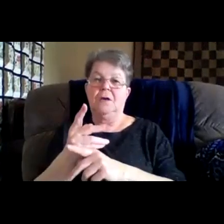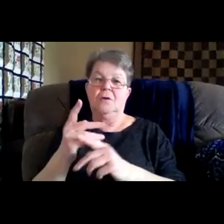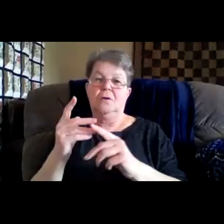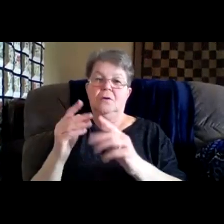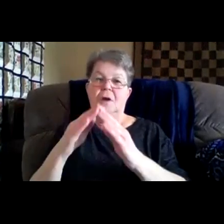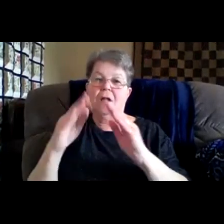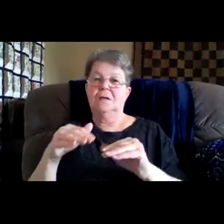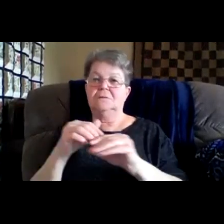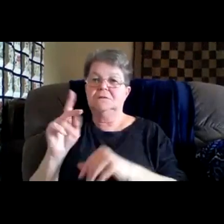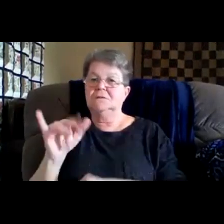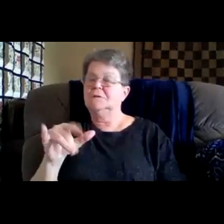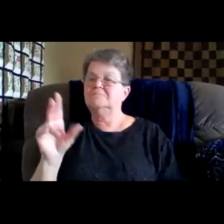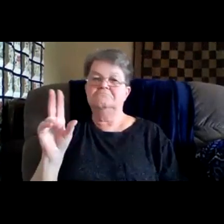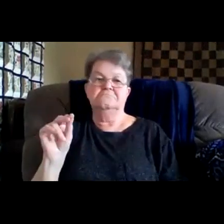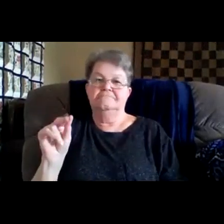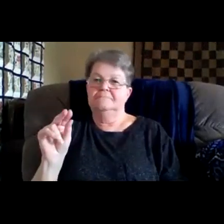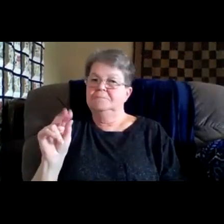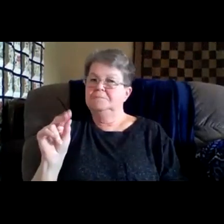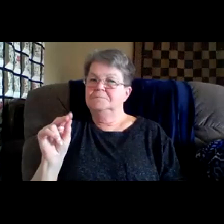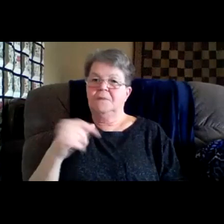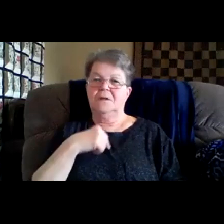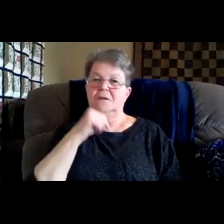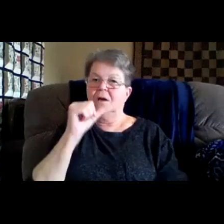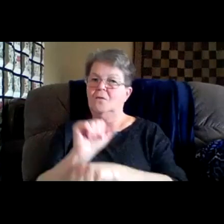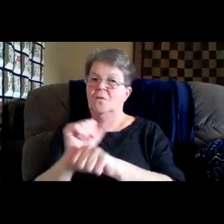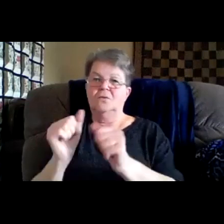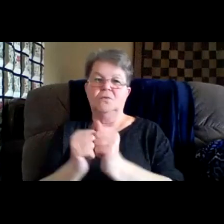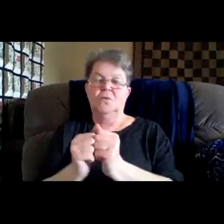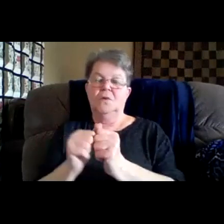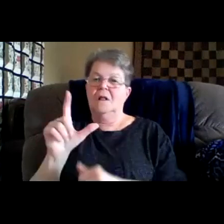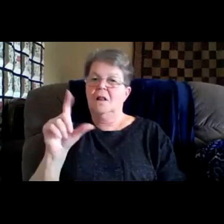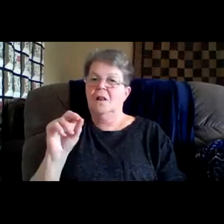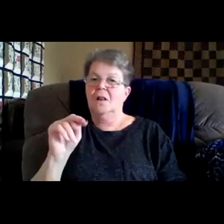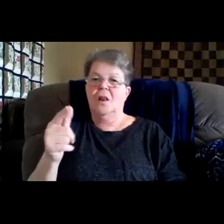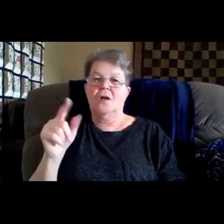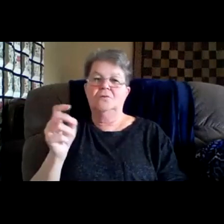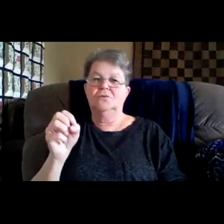[Laura] We have not worked with long-term care residents for My Choice Kentucky.